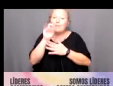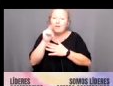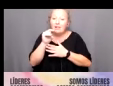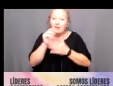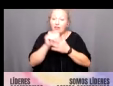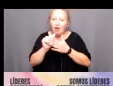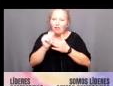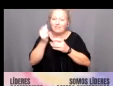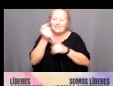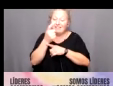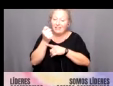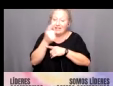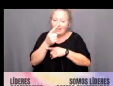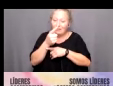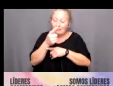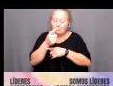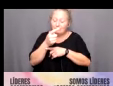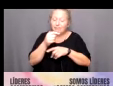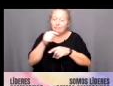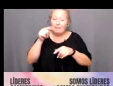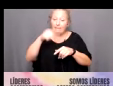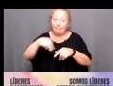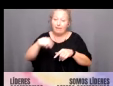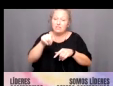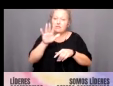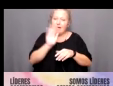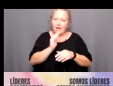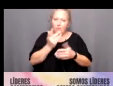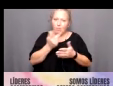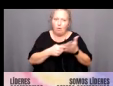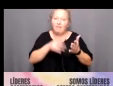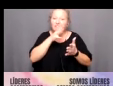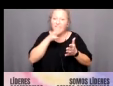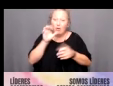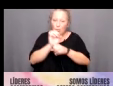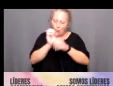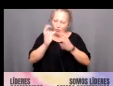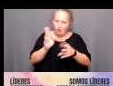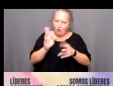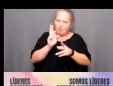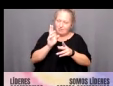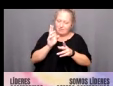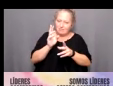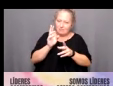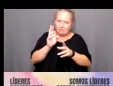farmworkers produce and we want to emphasize that this is in the Ventura